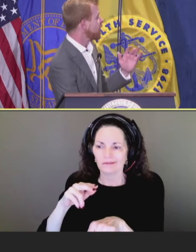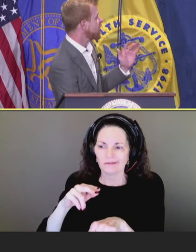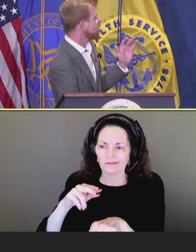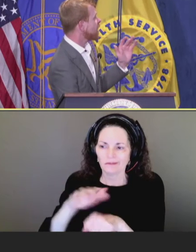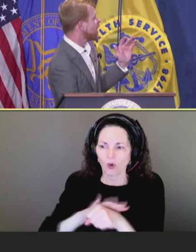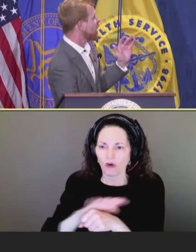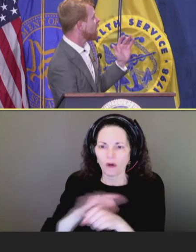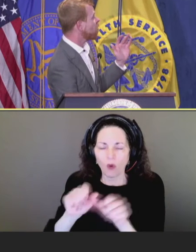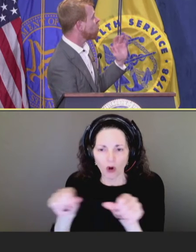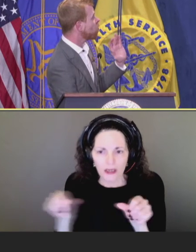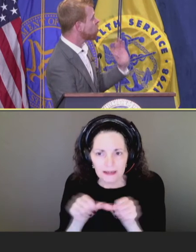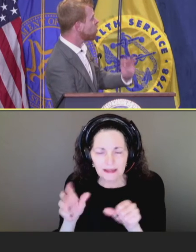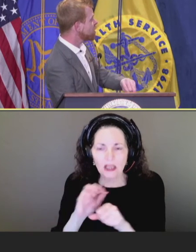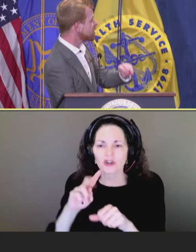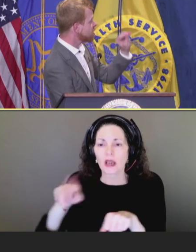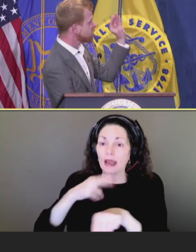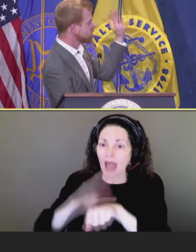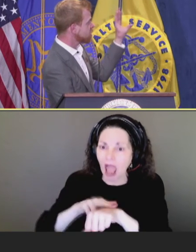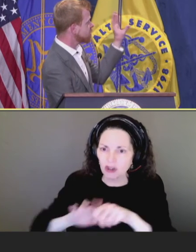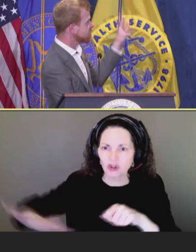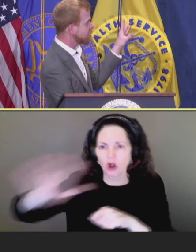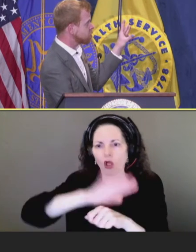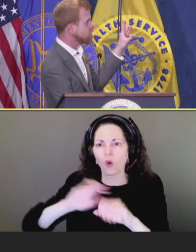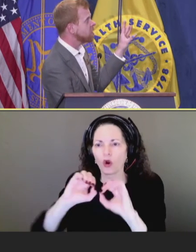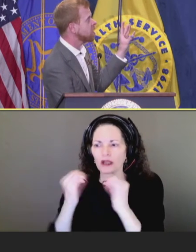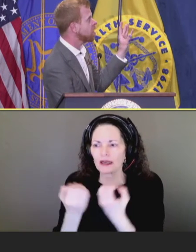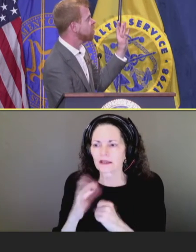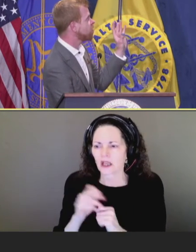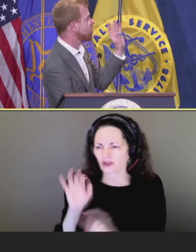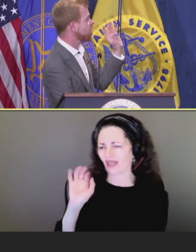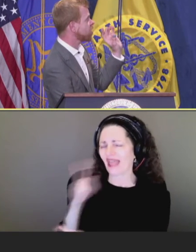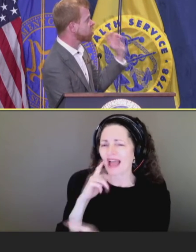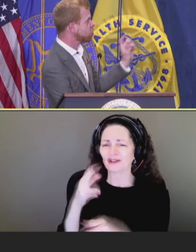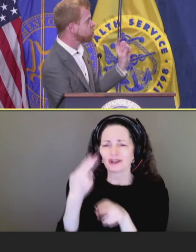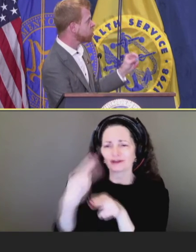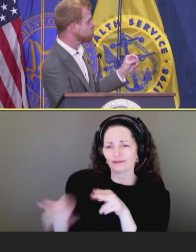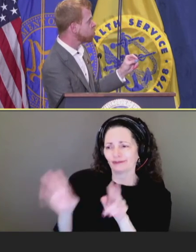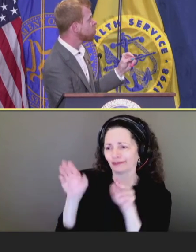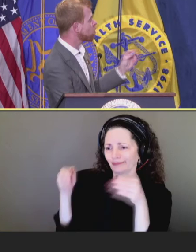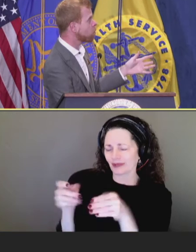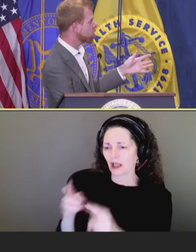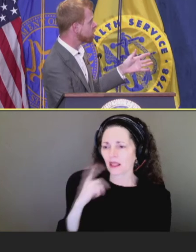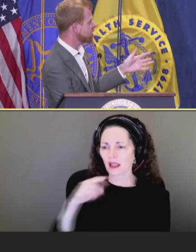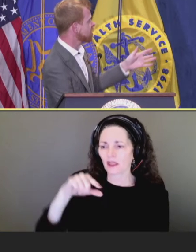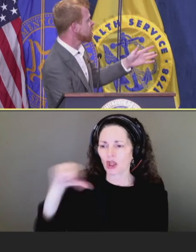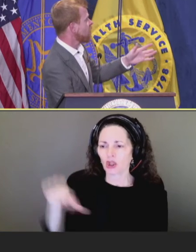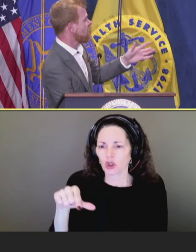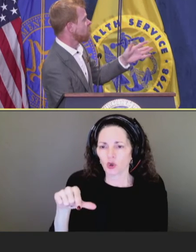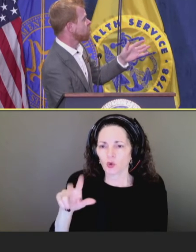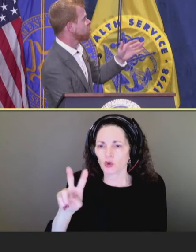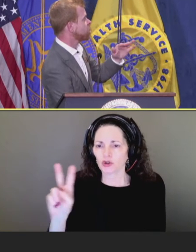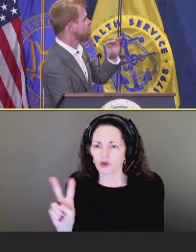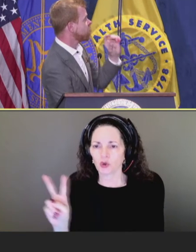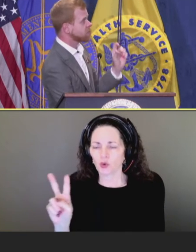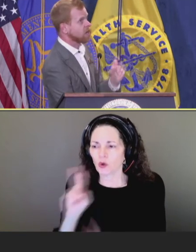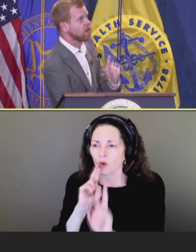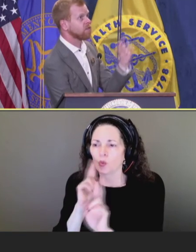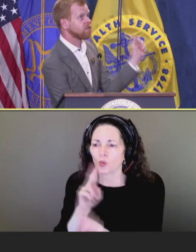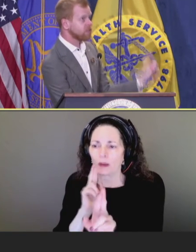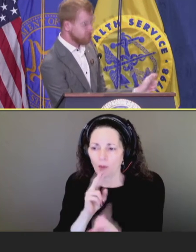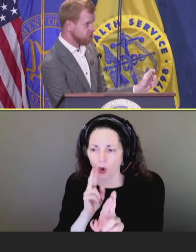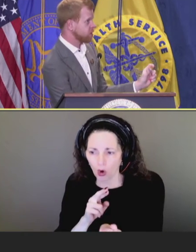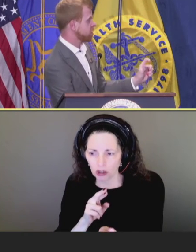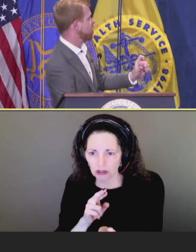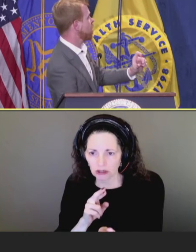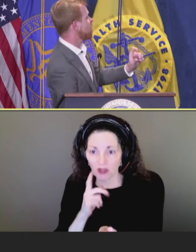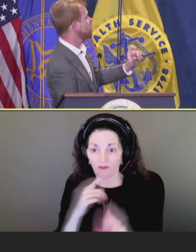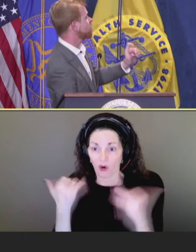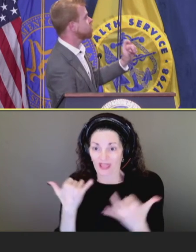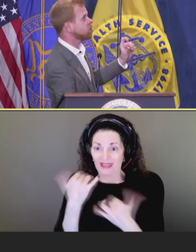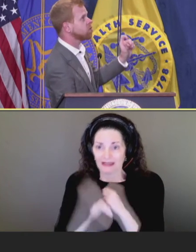And this, I just took a snapshot of their Q2 reports of this year. So,